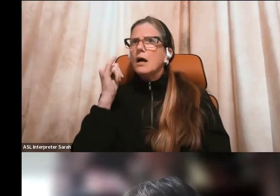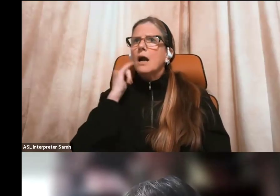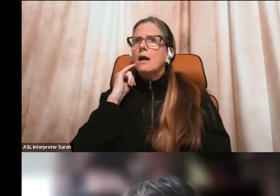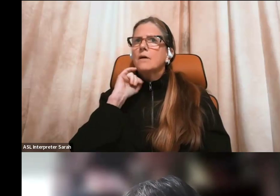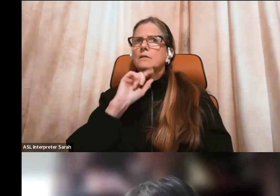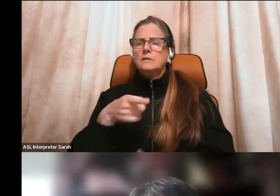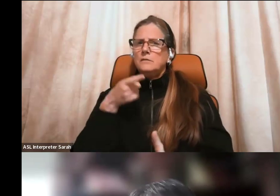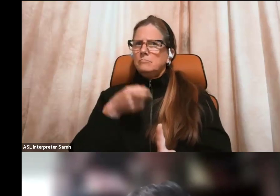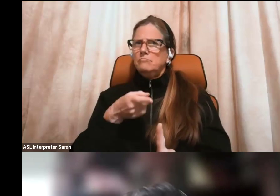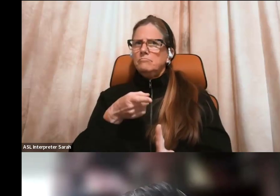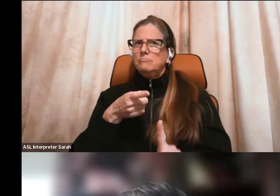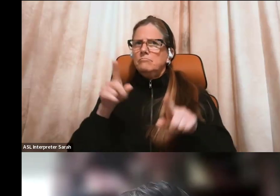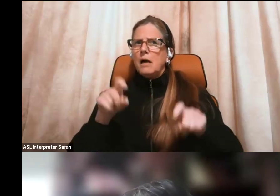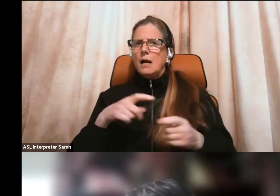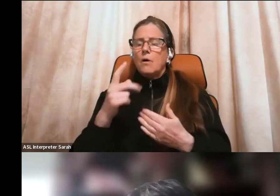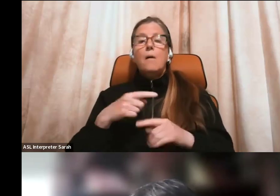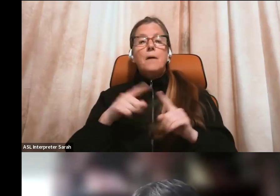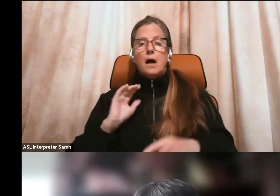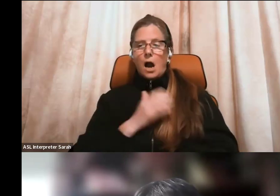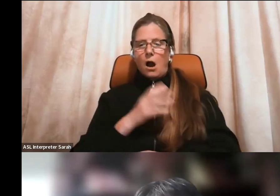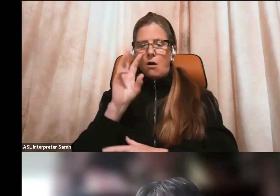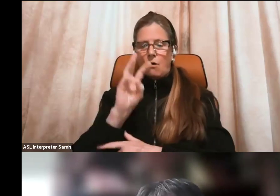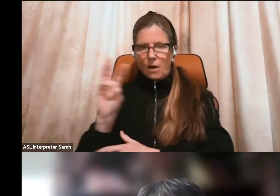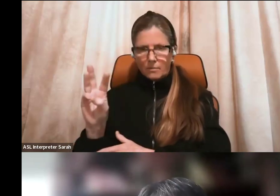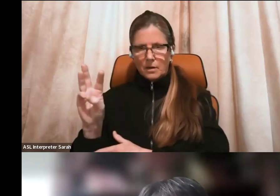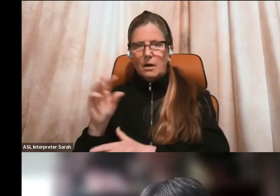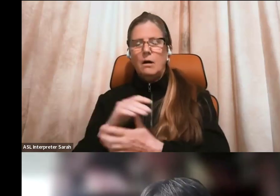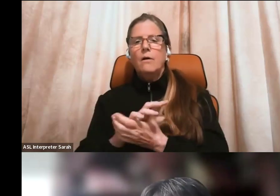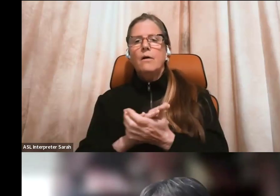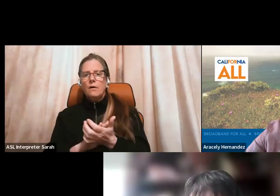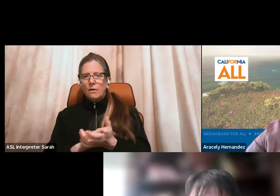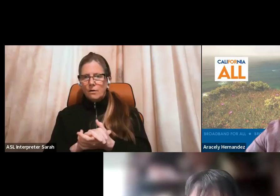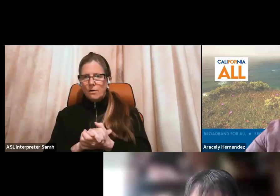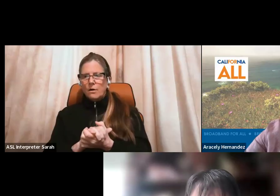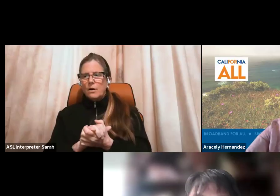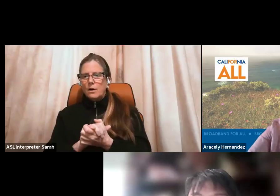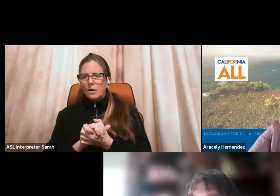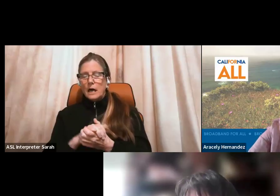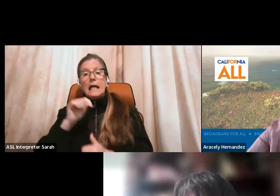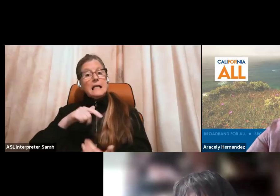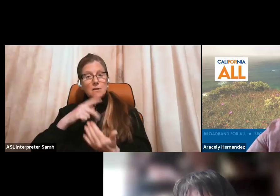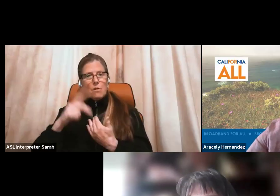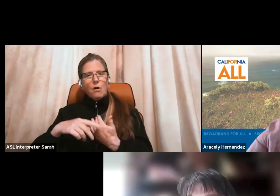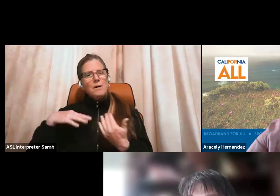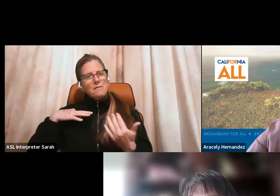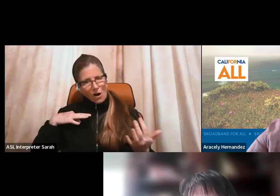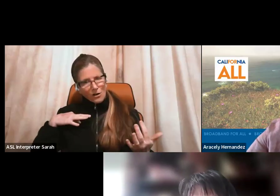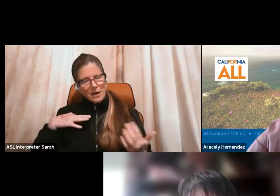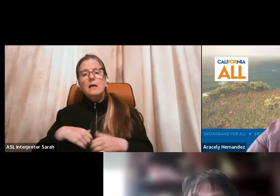on our website, of course, you know, this is a voluntary program, so service providers that